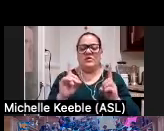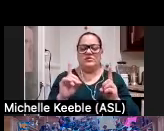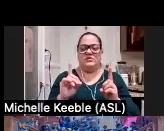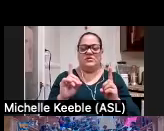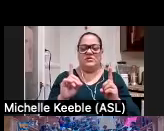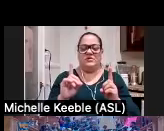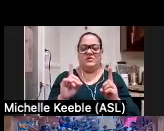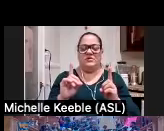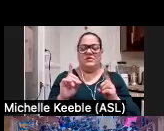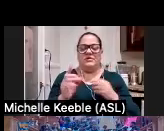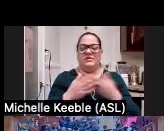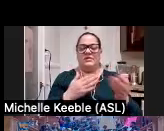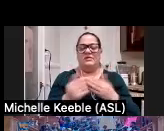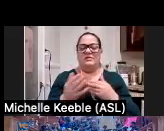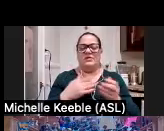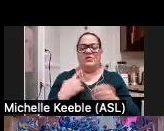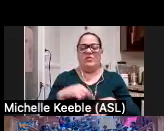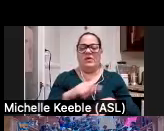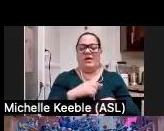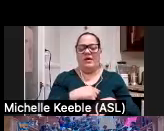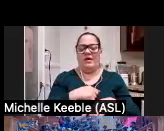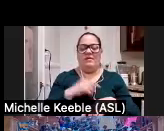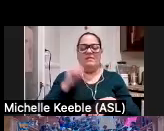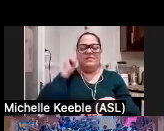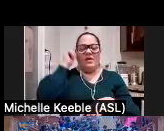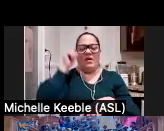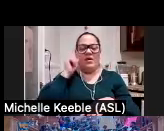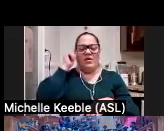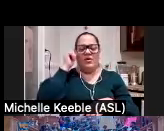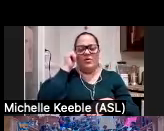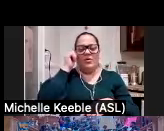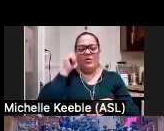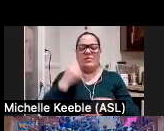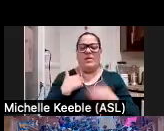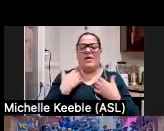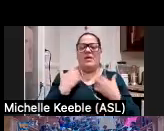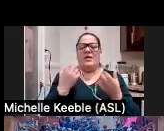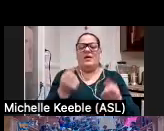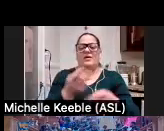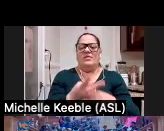even we even have an audio of one of the episodes that talks about healthcare from Alice Wong.